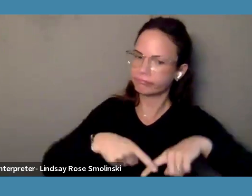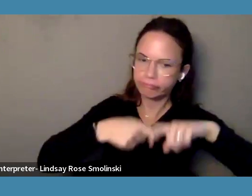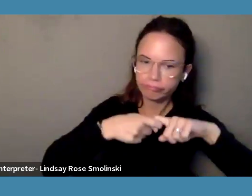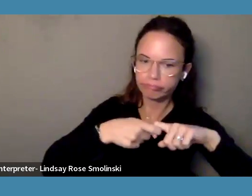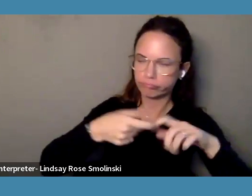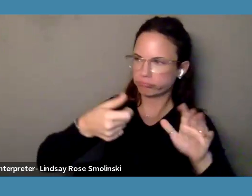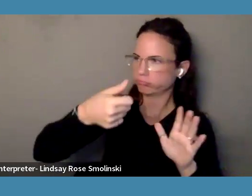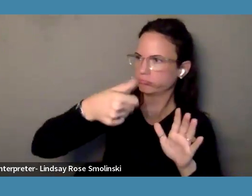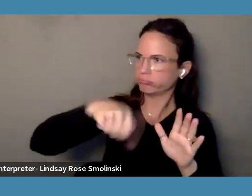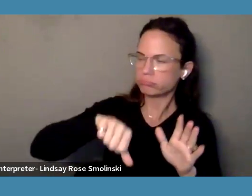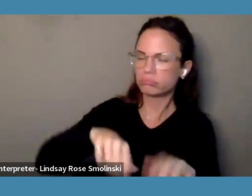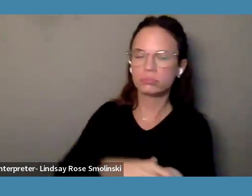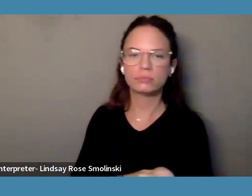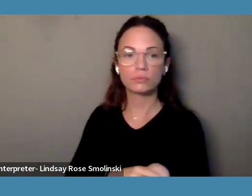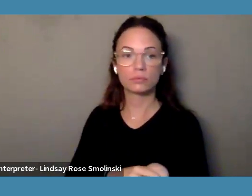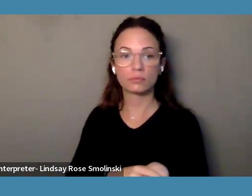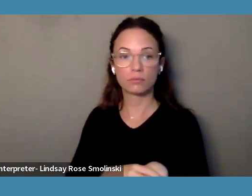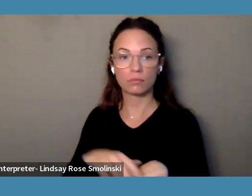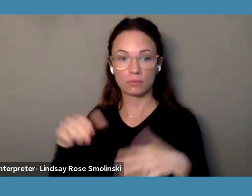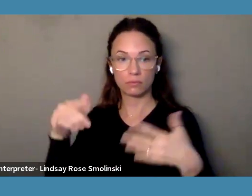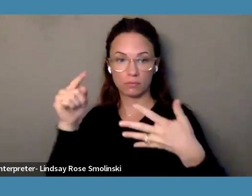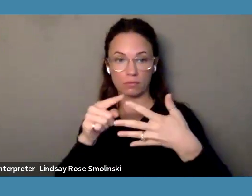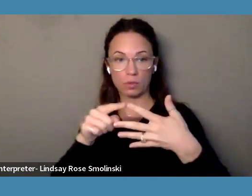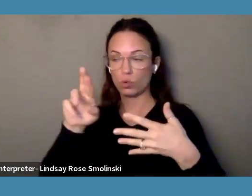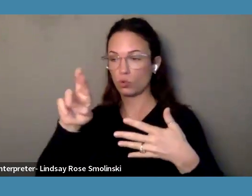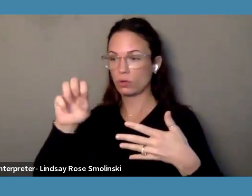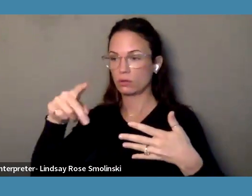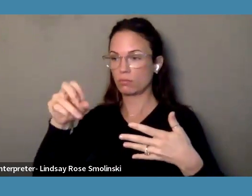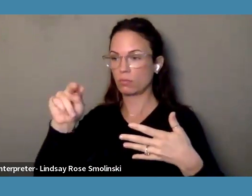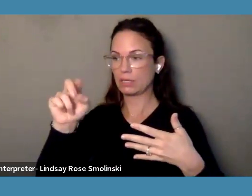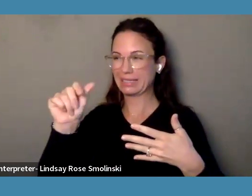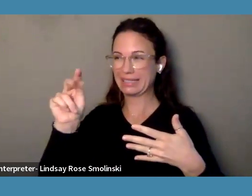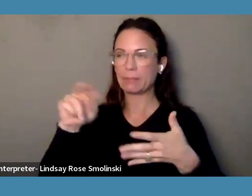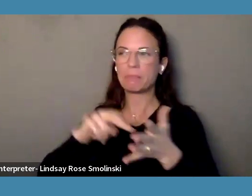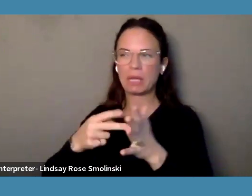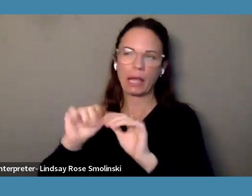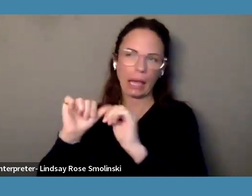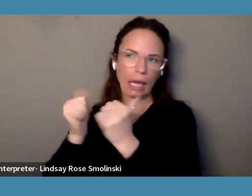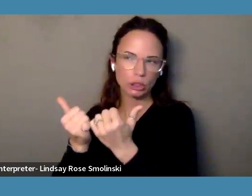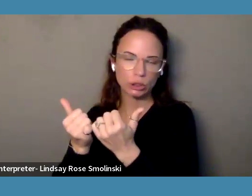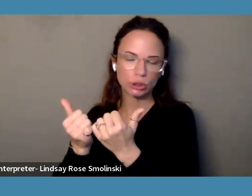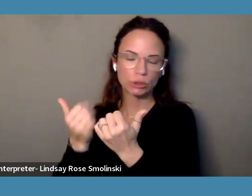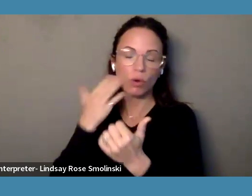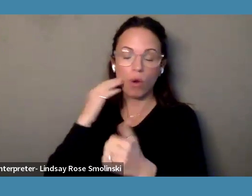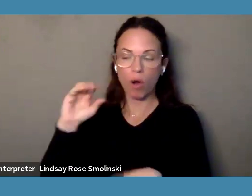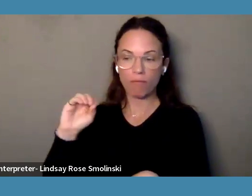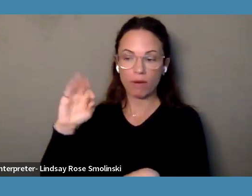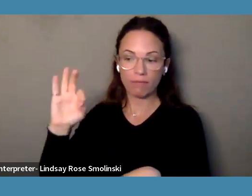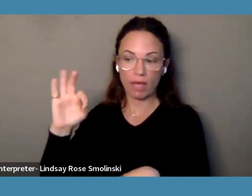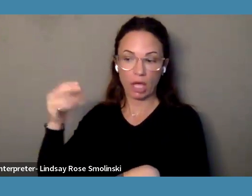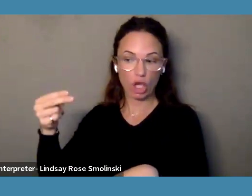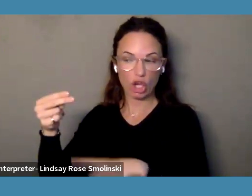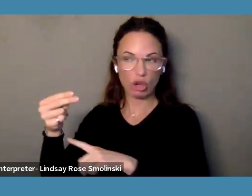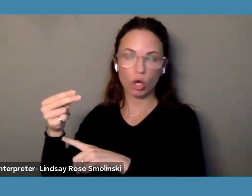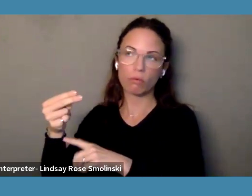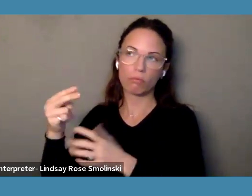The respondent is either the agency, so in the office for fair hearings that could be AHCA.